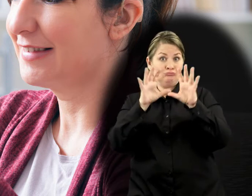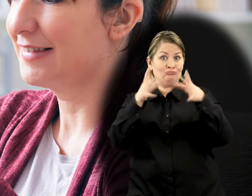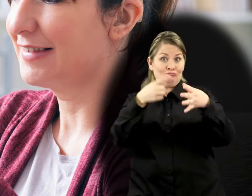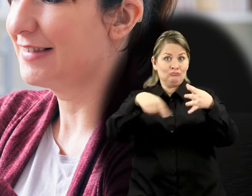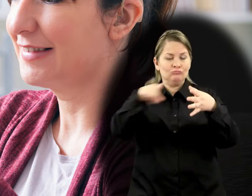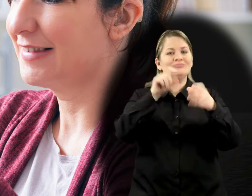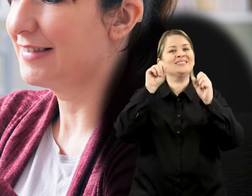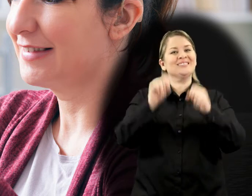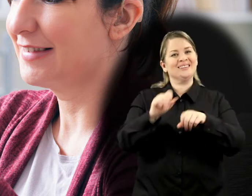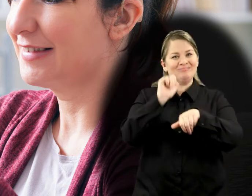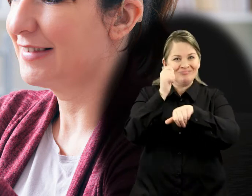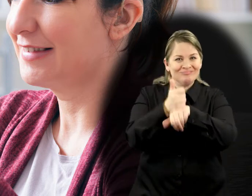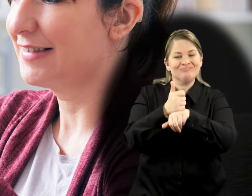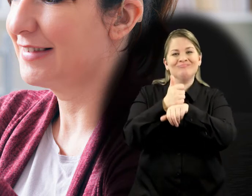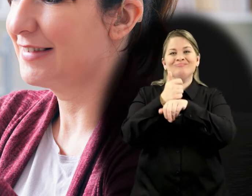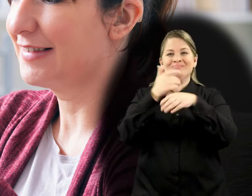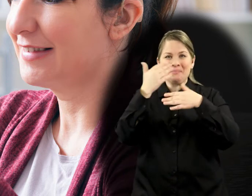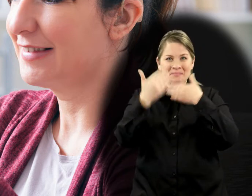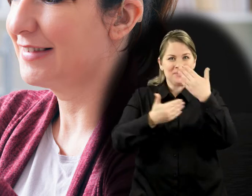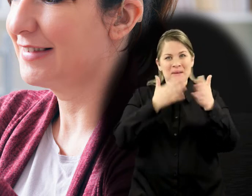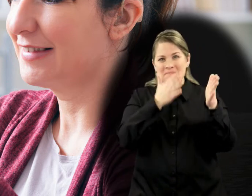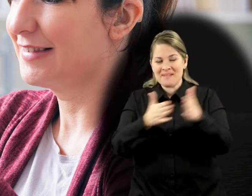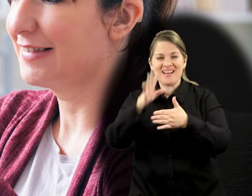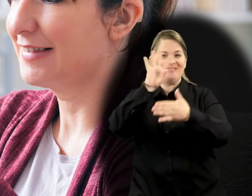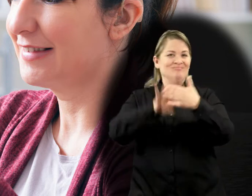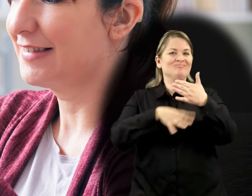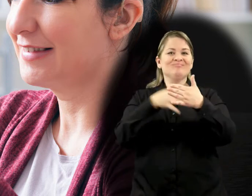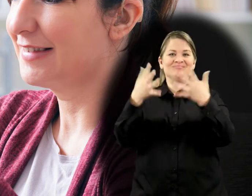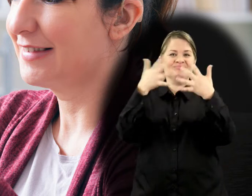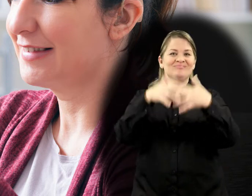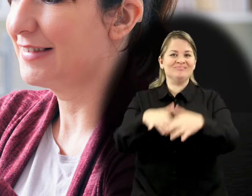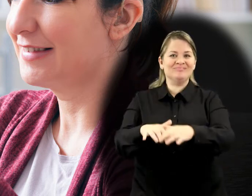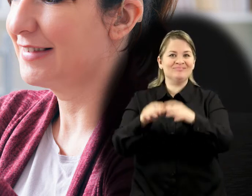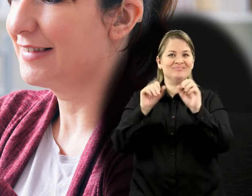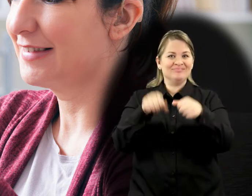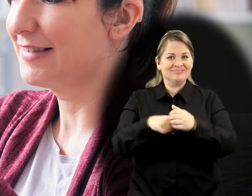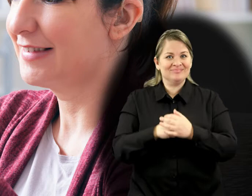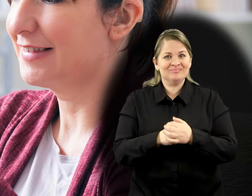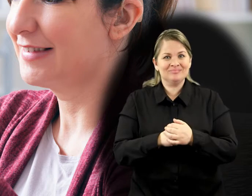This gives you or someone else in your organization time to make arrangements.